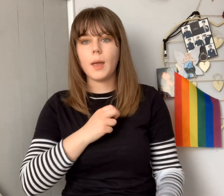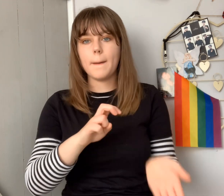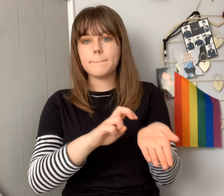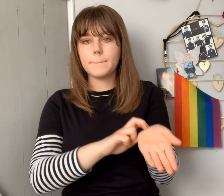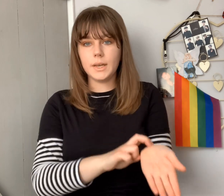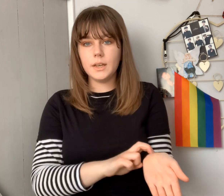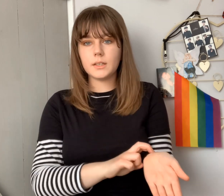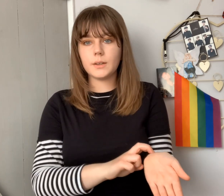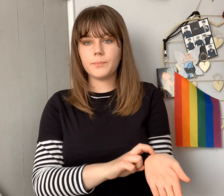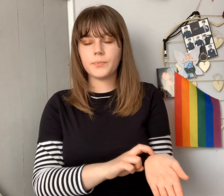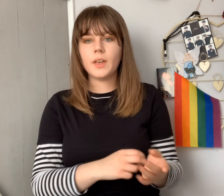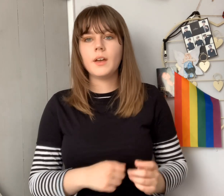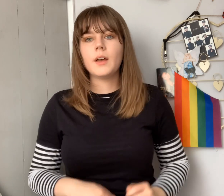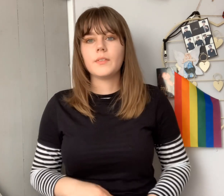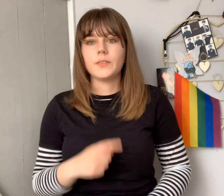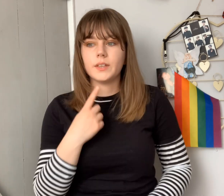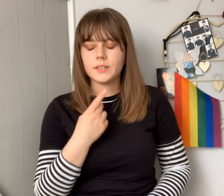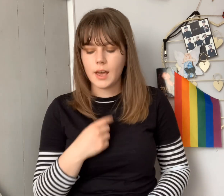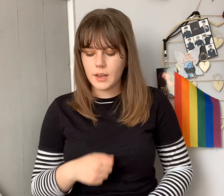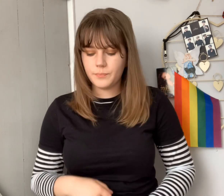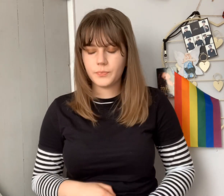"To my beat"